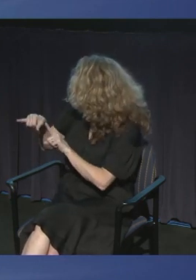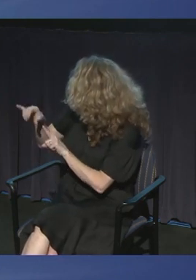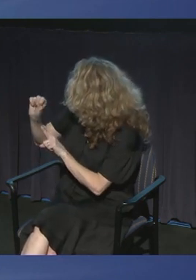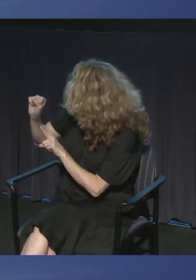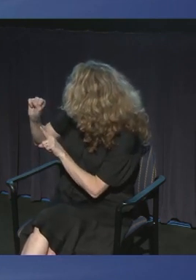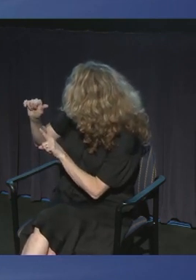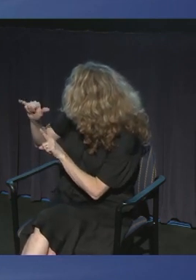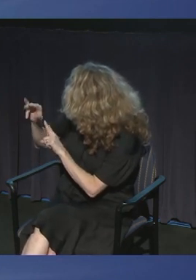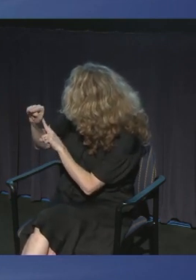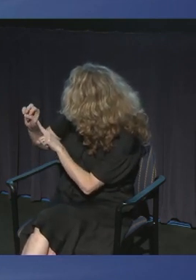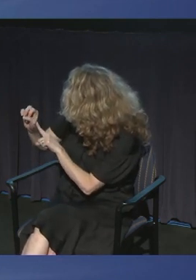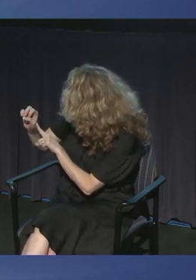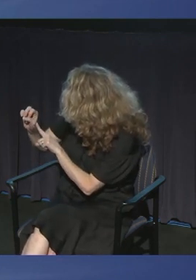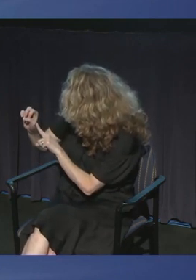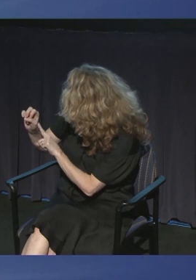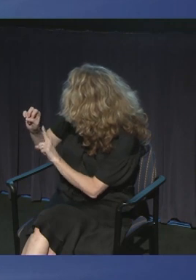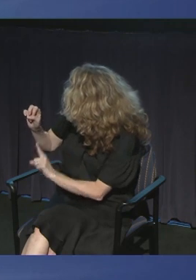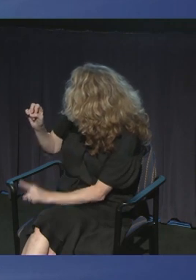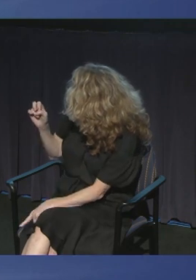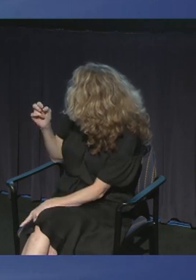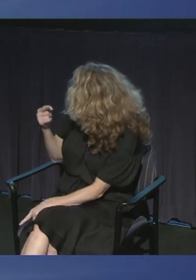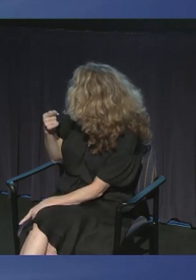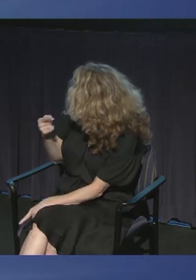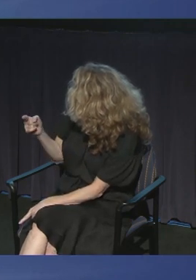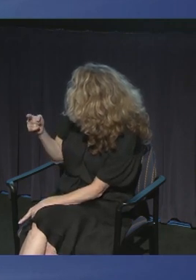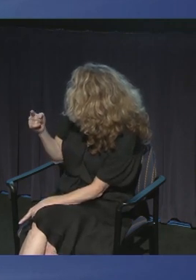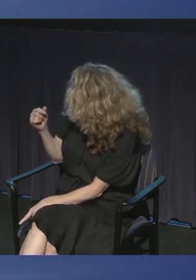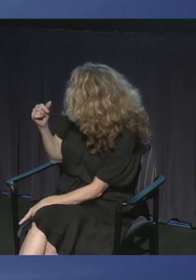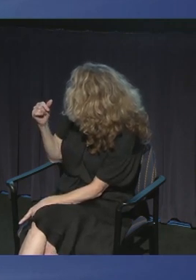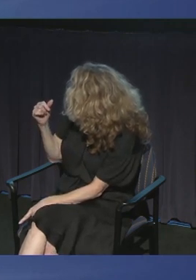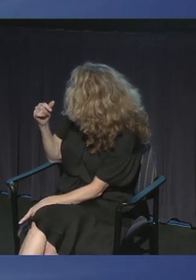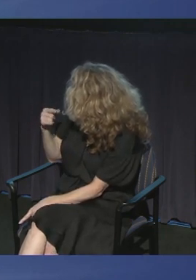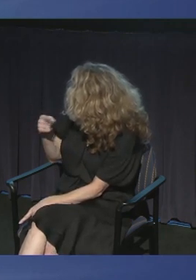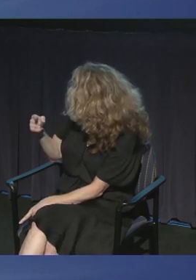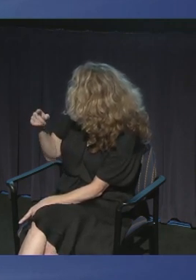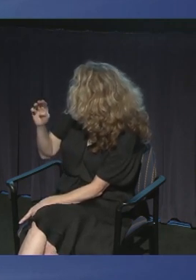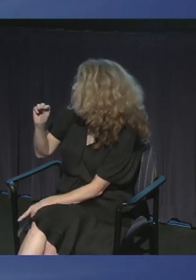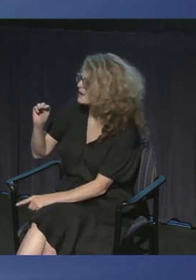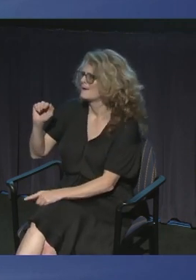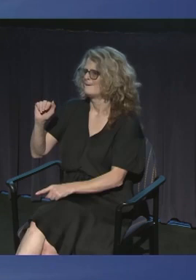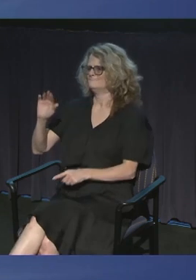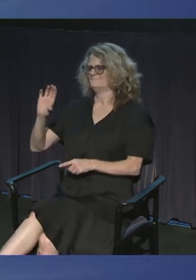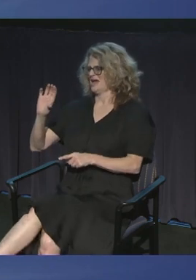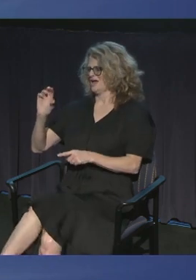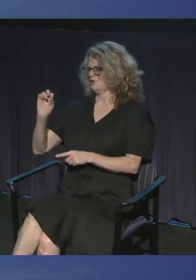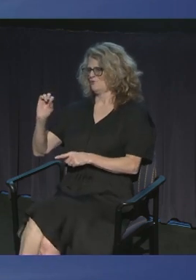PATIENT IS NOT EXPRESSED CLASS